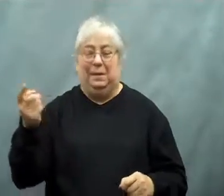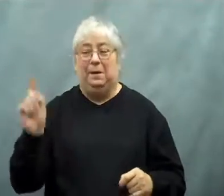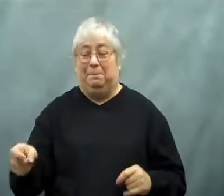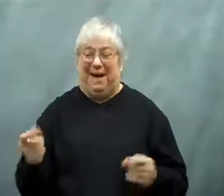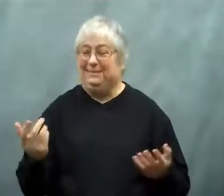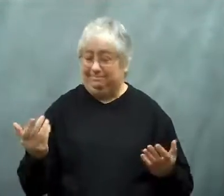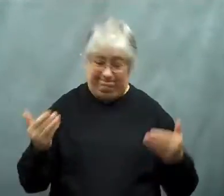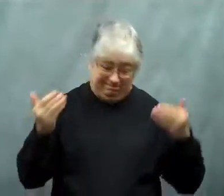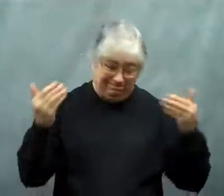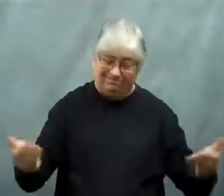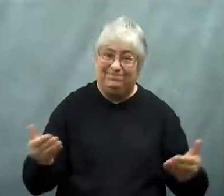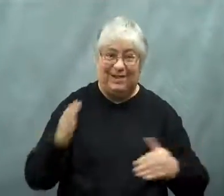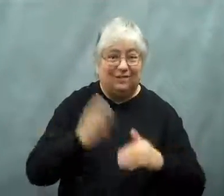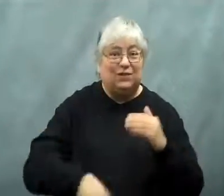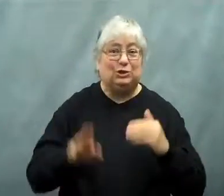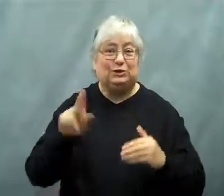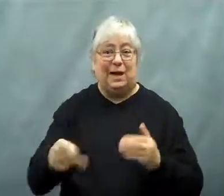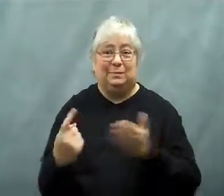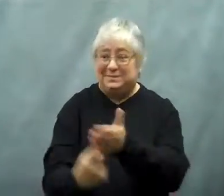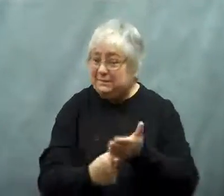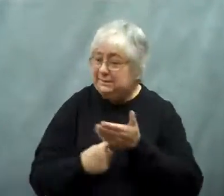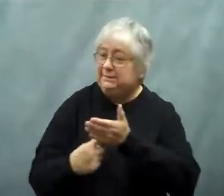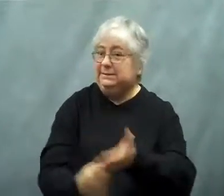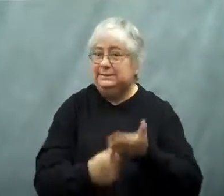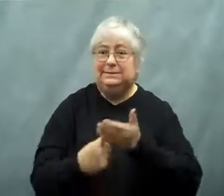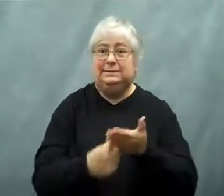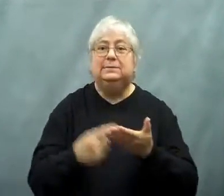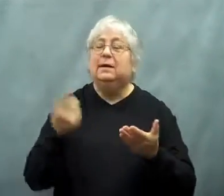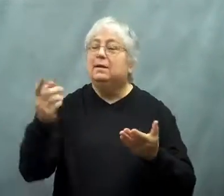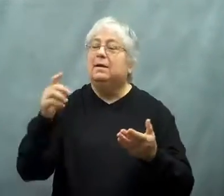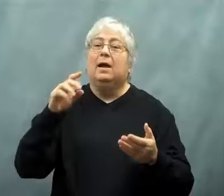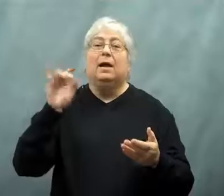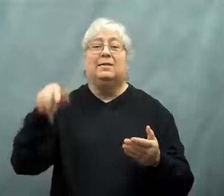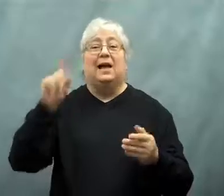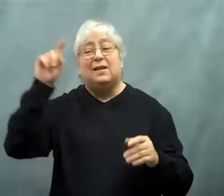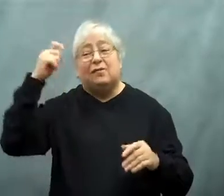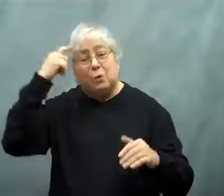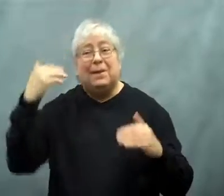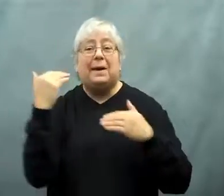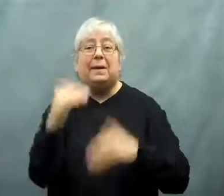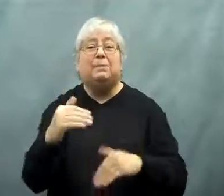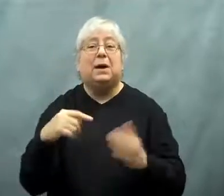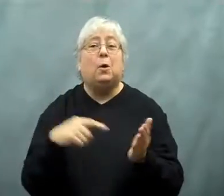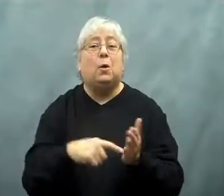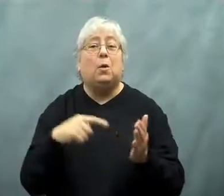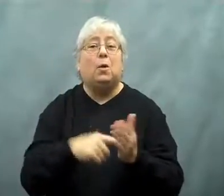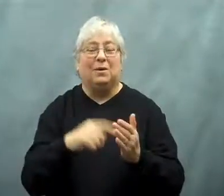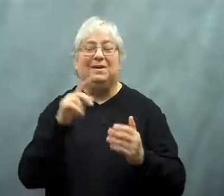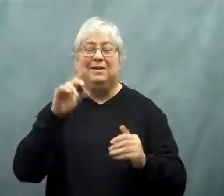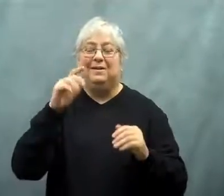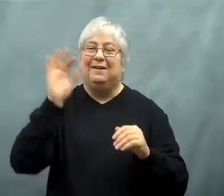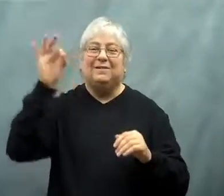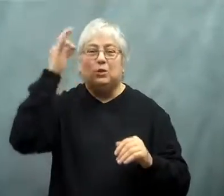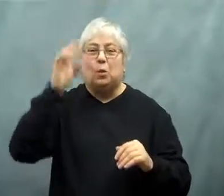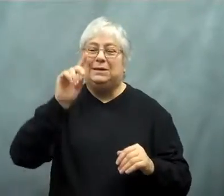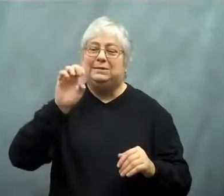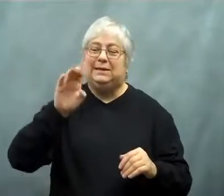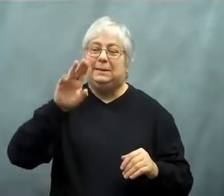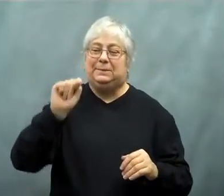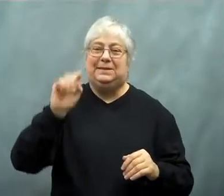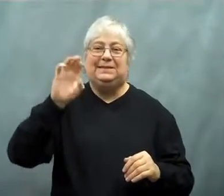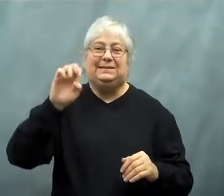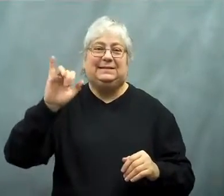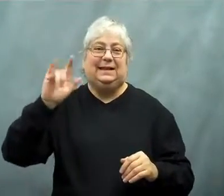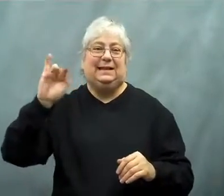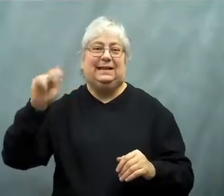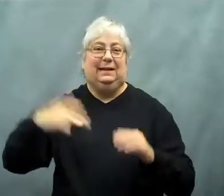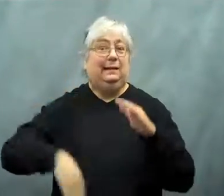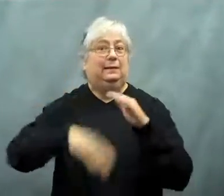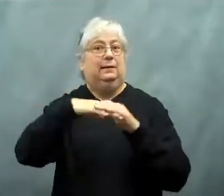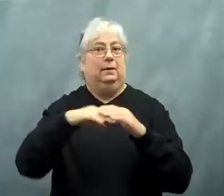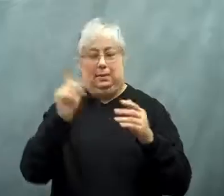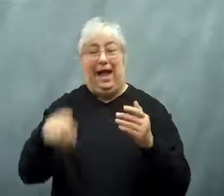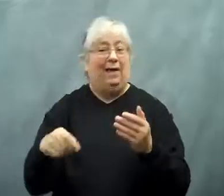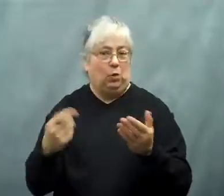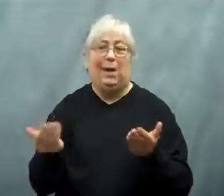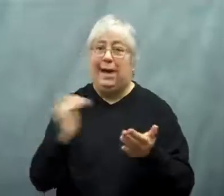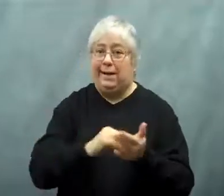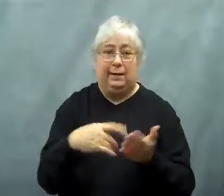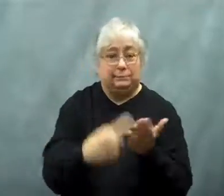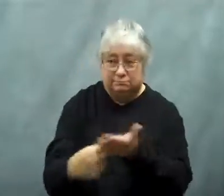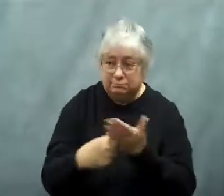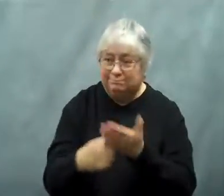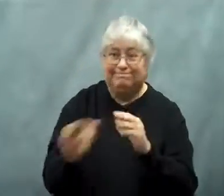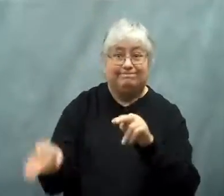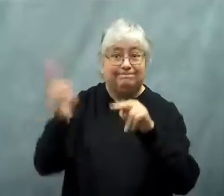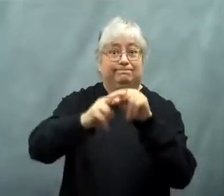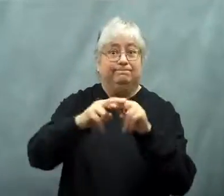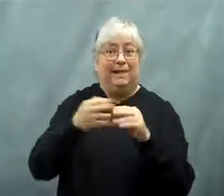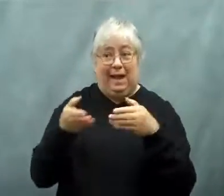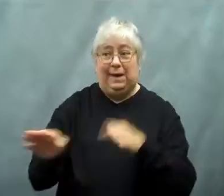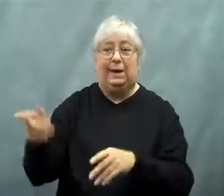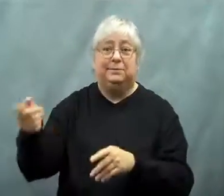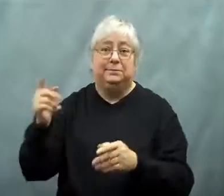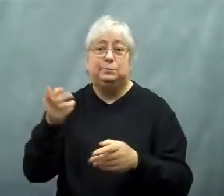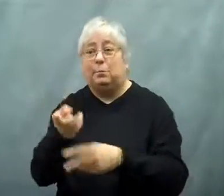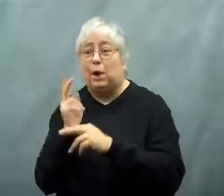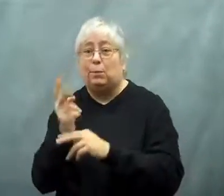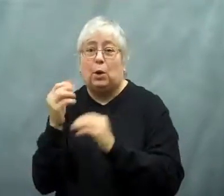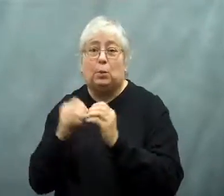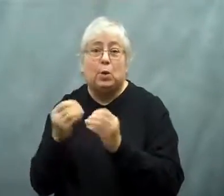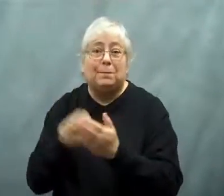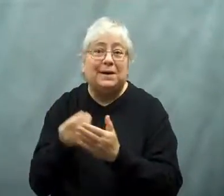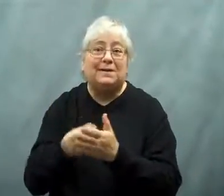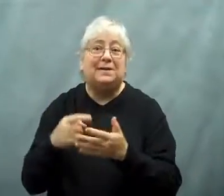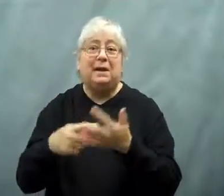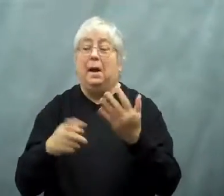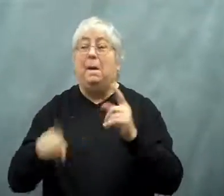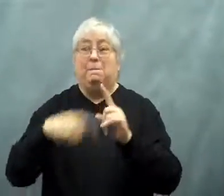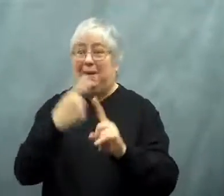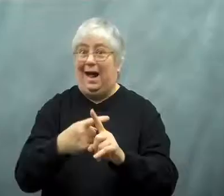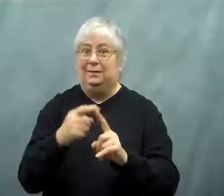They will have to start discussing raising the federal debt ceiling.